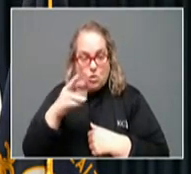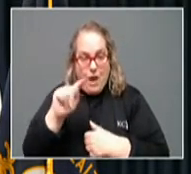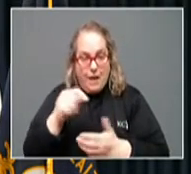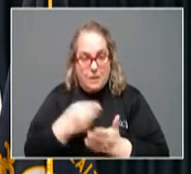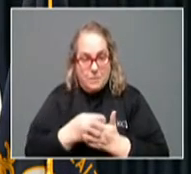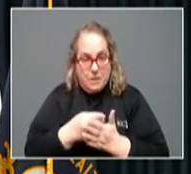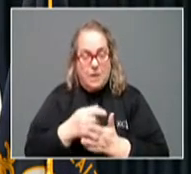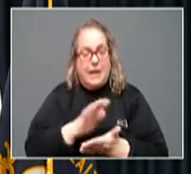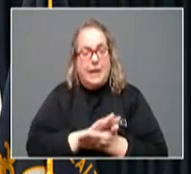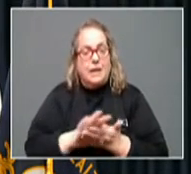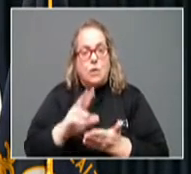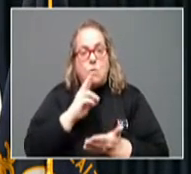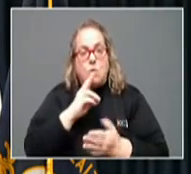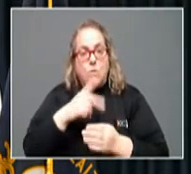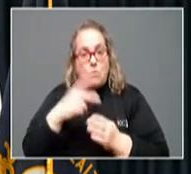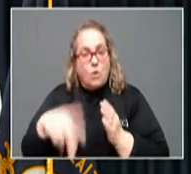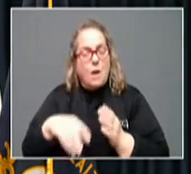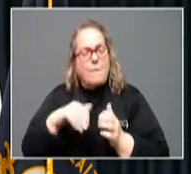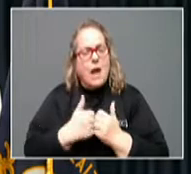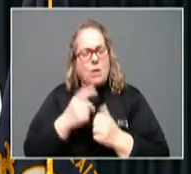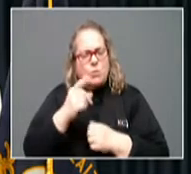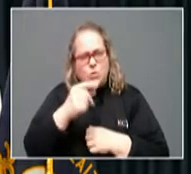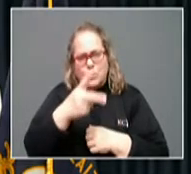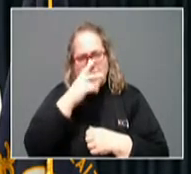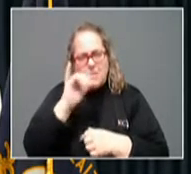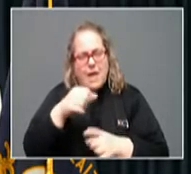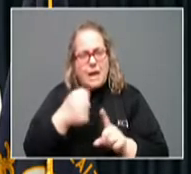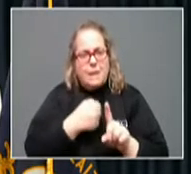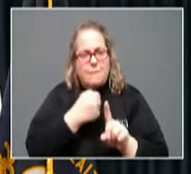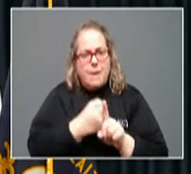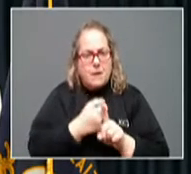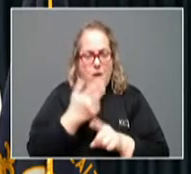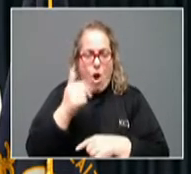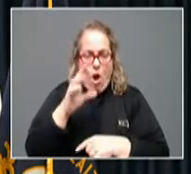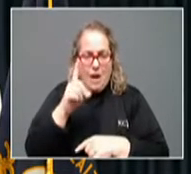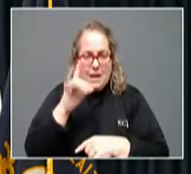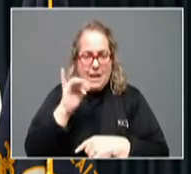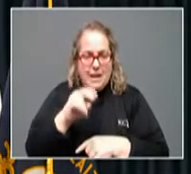And I was wondering how do you see that impacting not only Hardin County, but maybe communities in Kentucky as a whole.